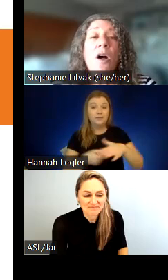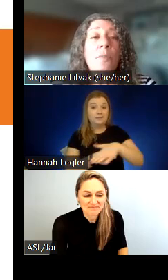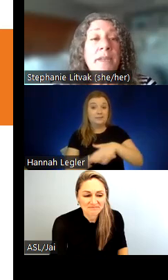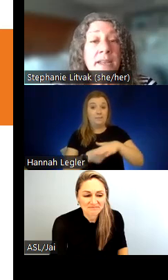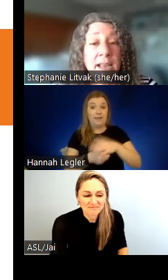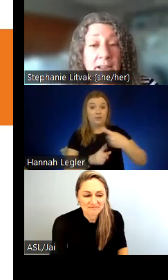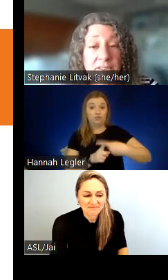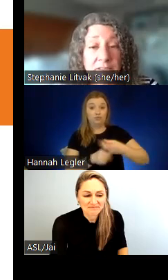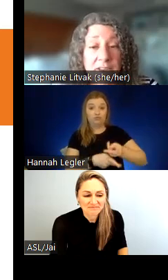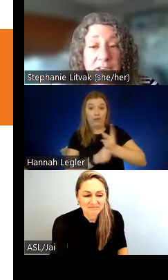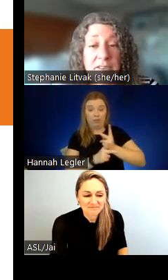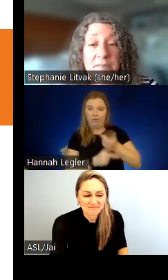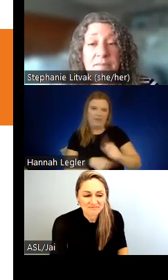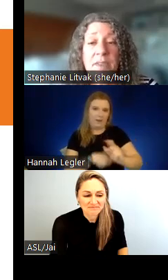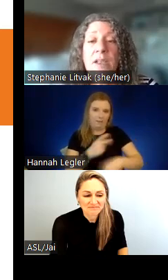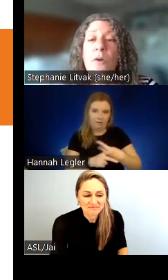culminating activities.